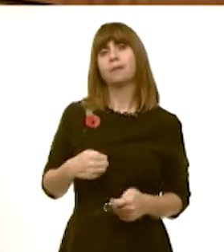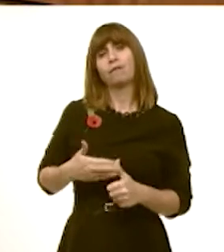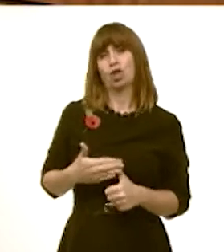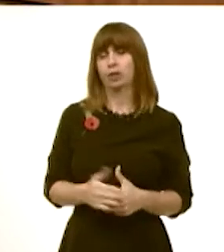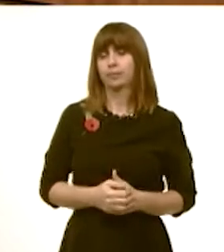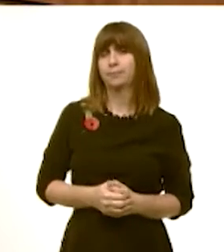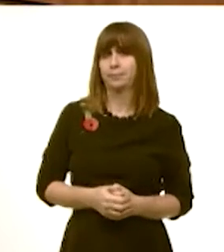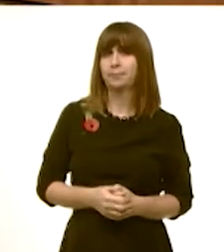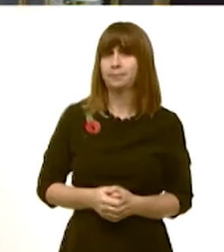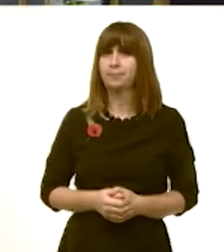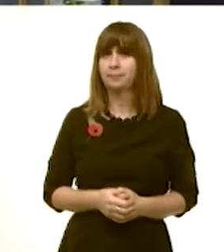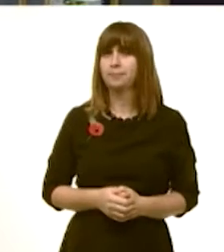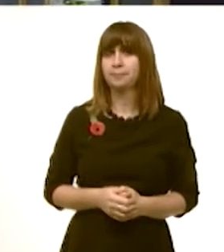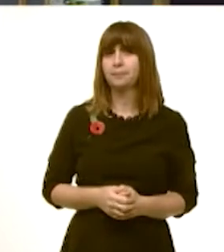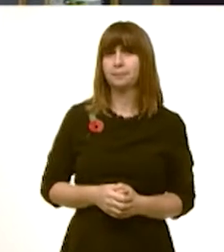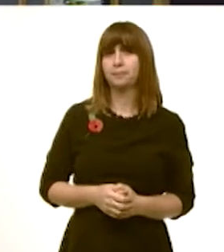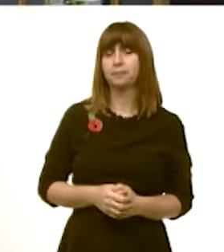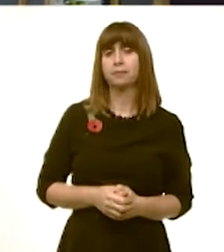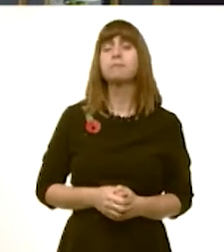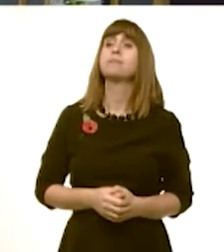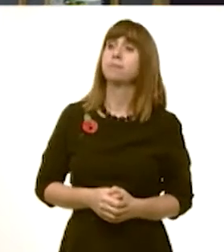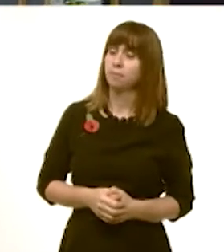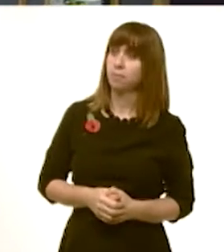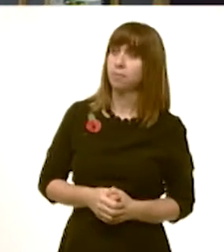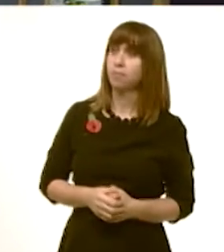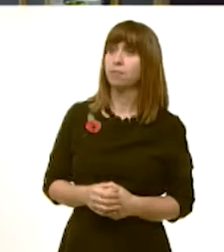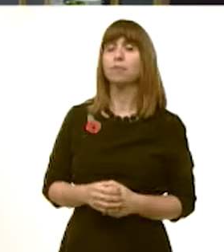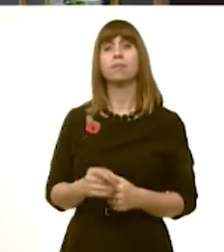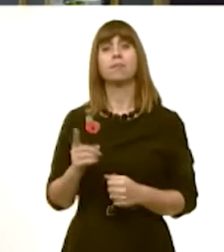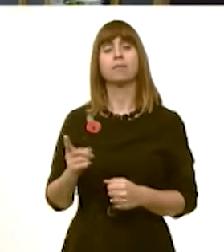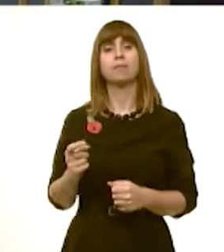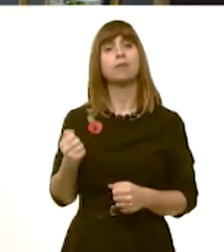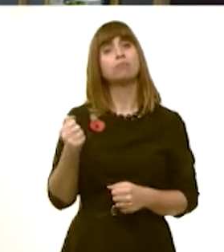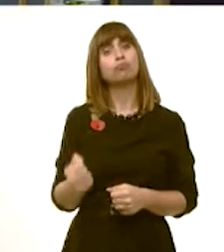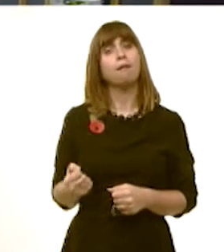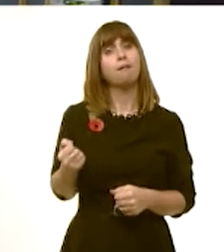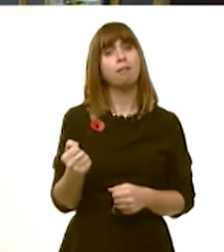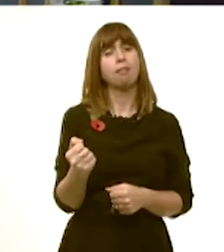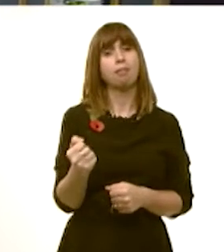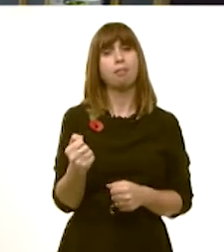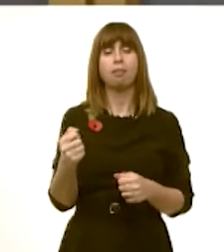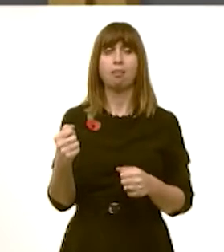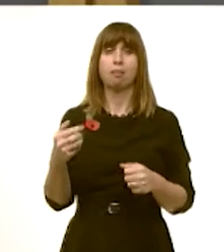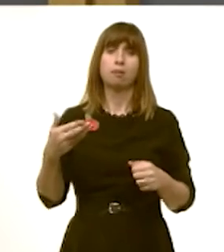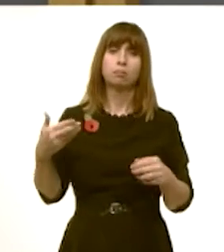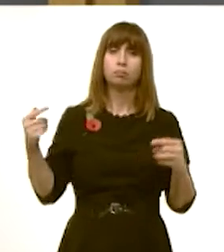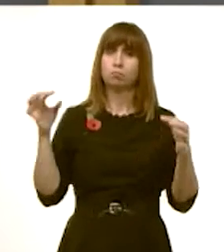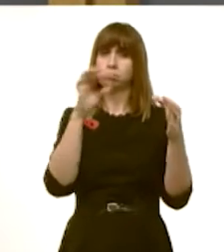Rhun ap Iorwerth: The railway, of course, is a very important part of the cross-border links.